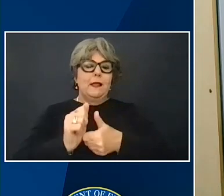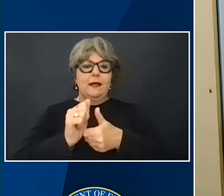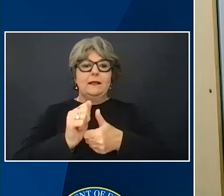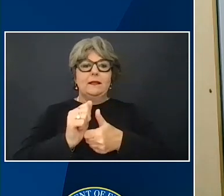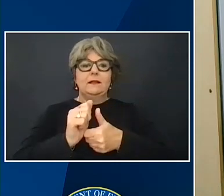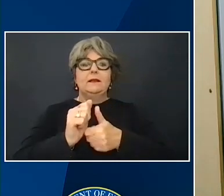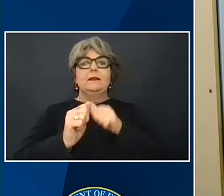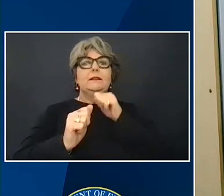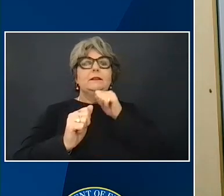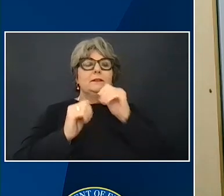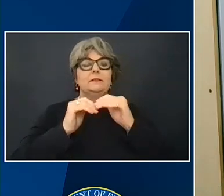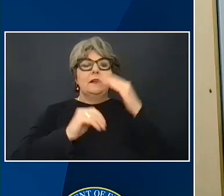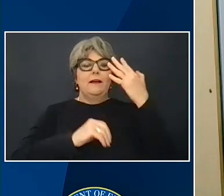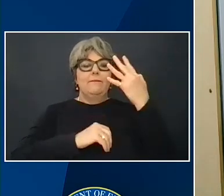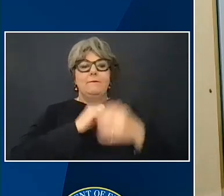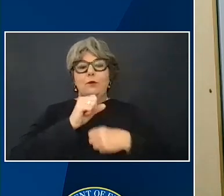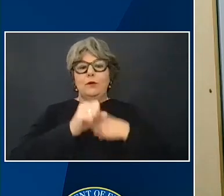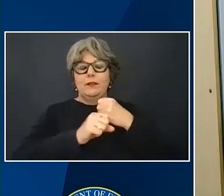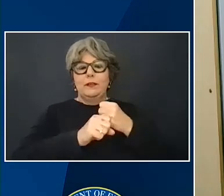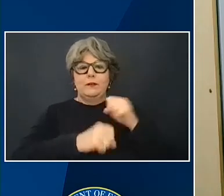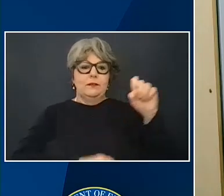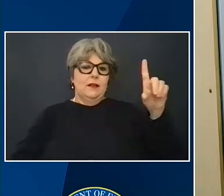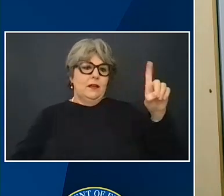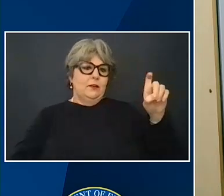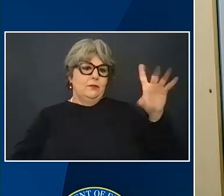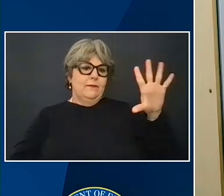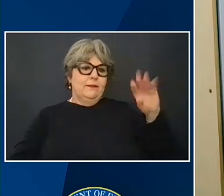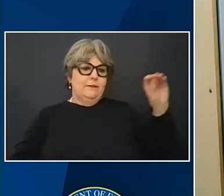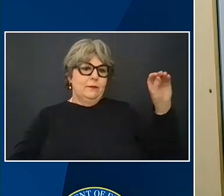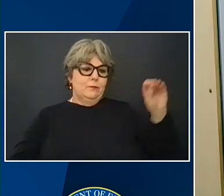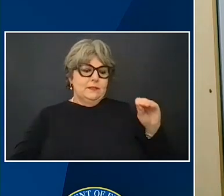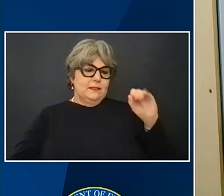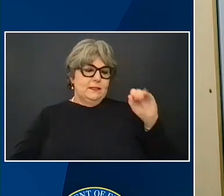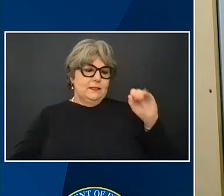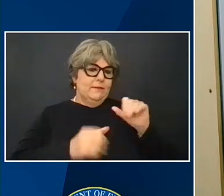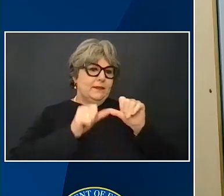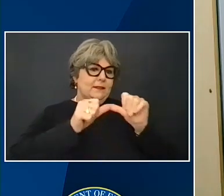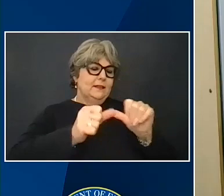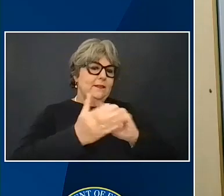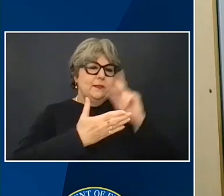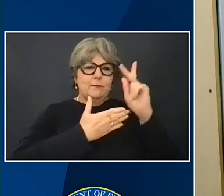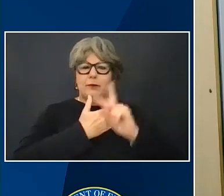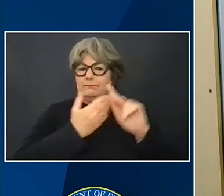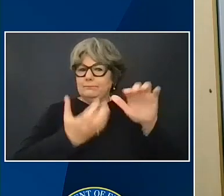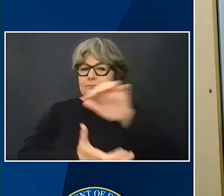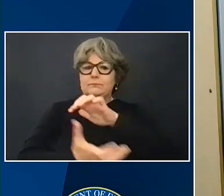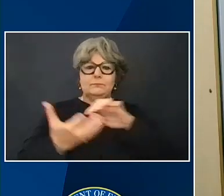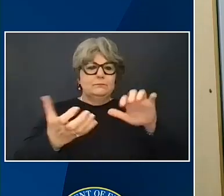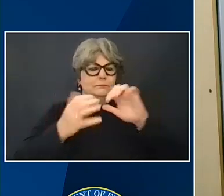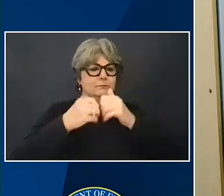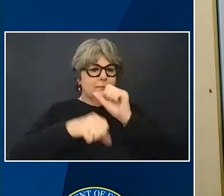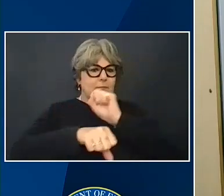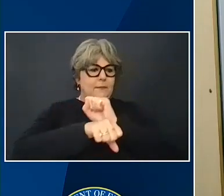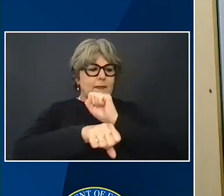years or 150% of the length of the program. I'm confused about how this works. For example, for a doctoral program